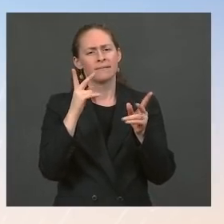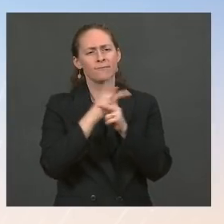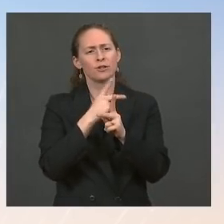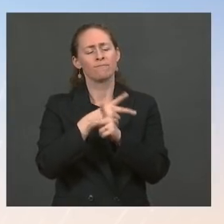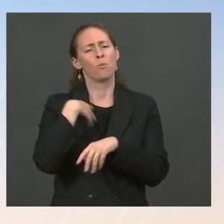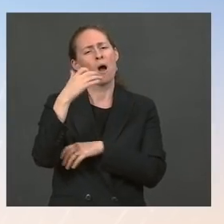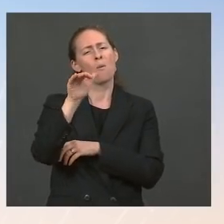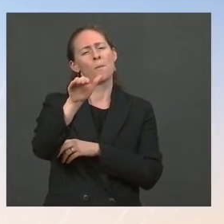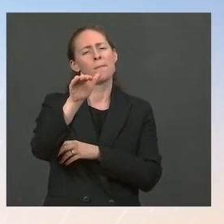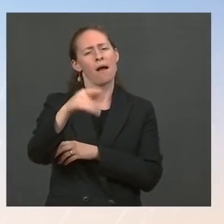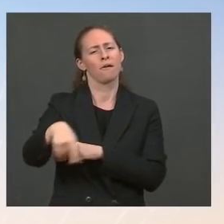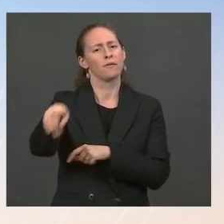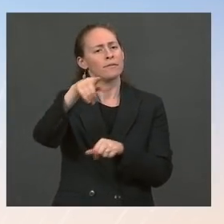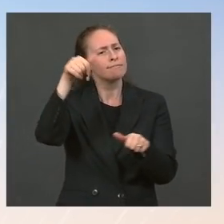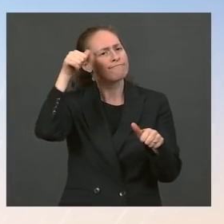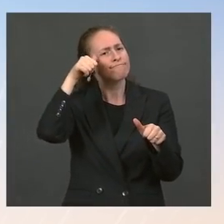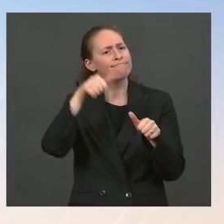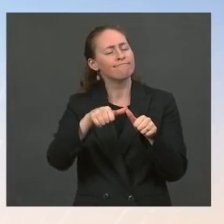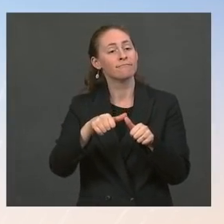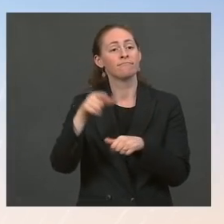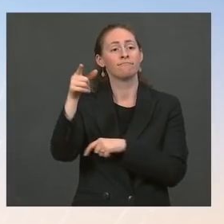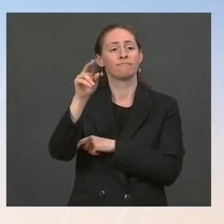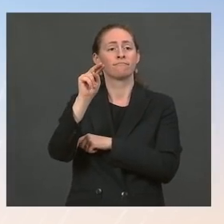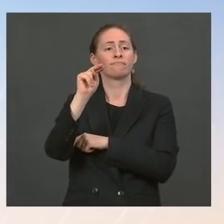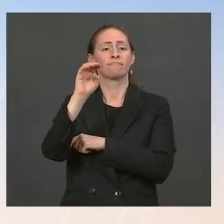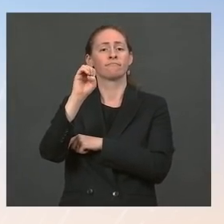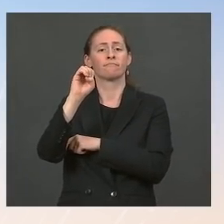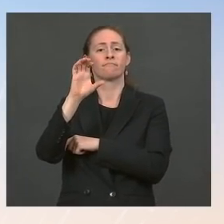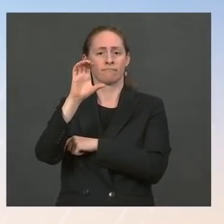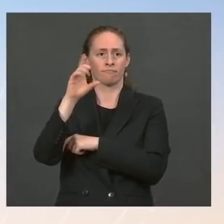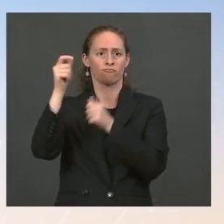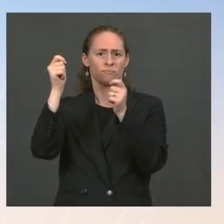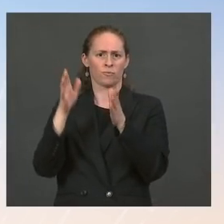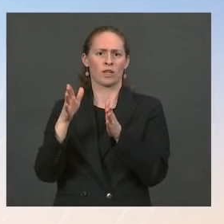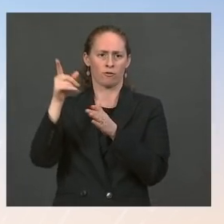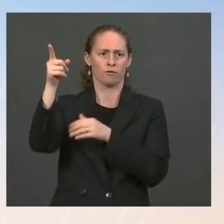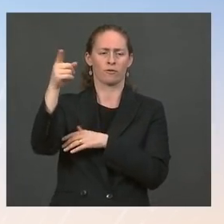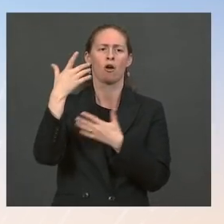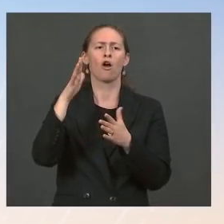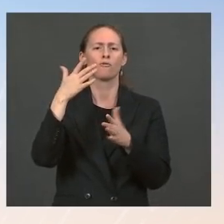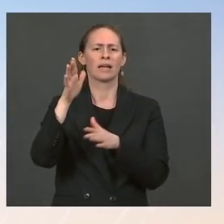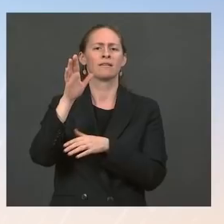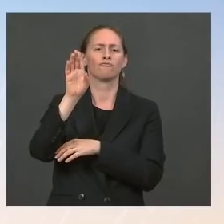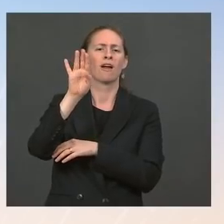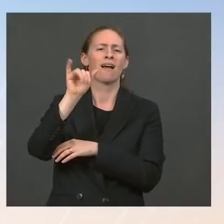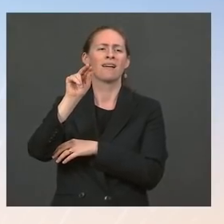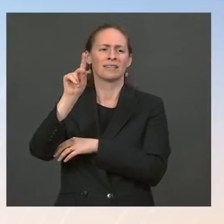that our NEC director sent a letter to the FTC about looking into price gouging, something that we will continue to press --